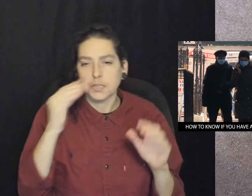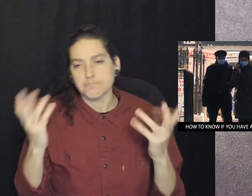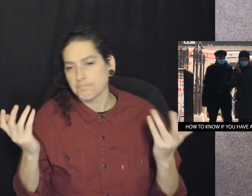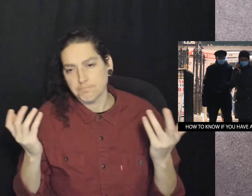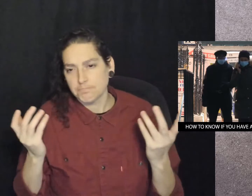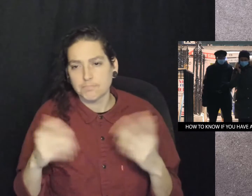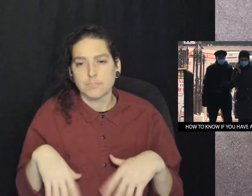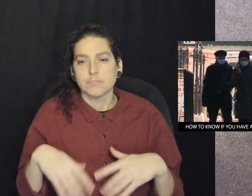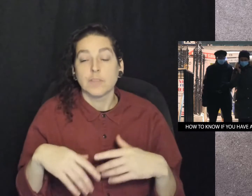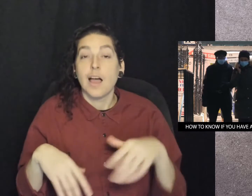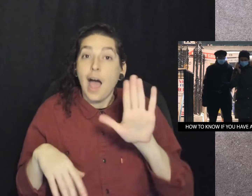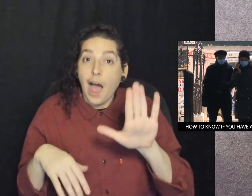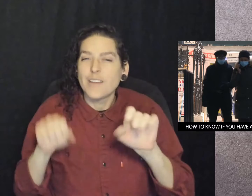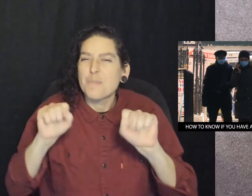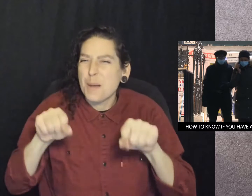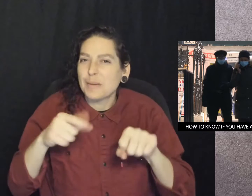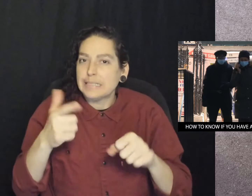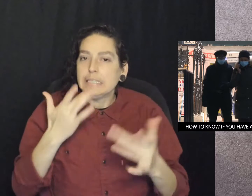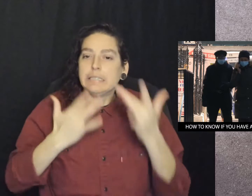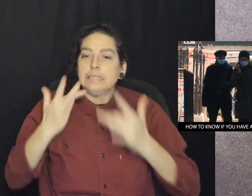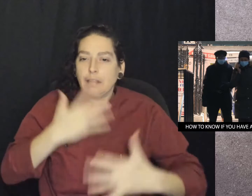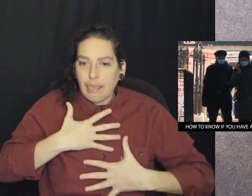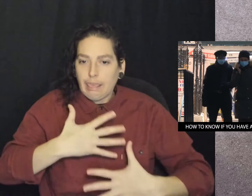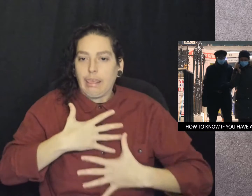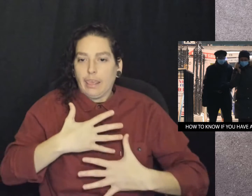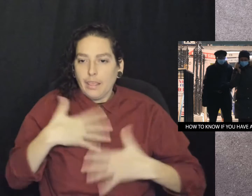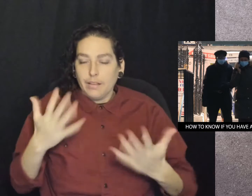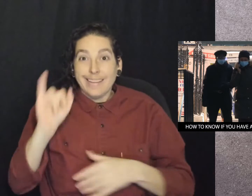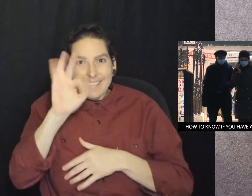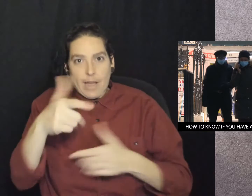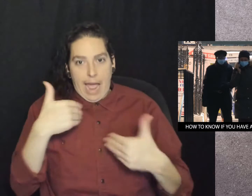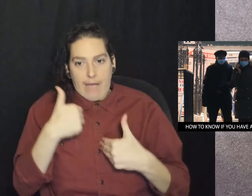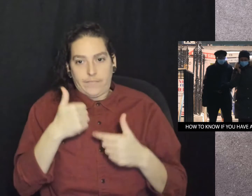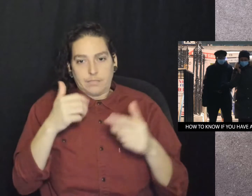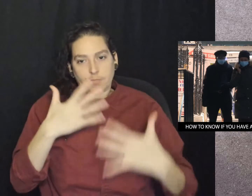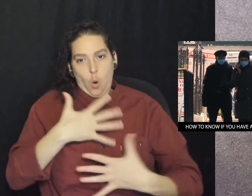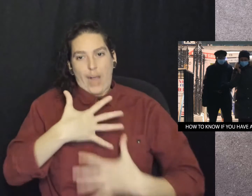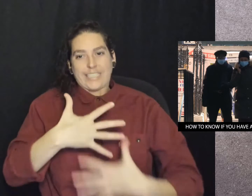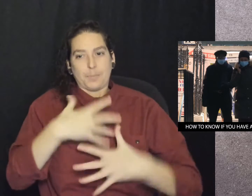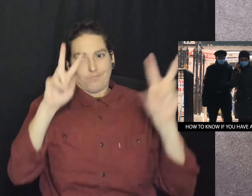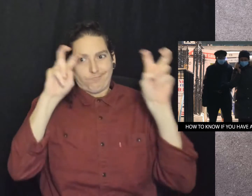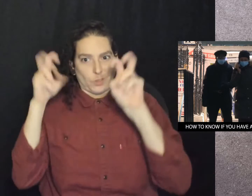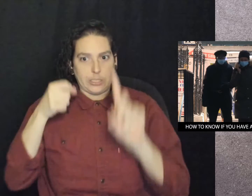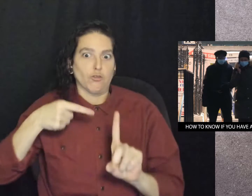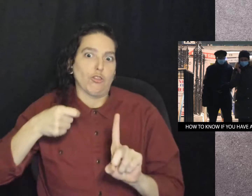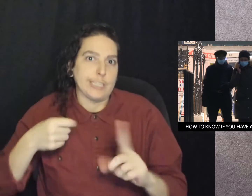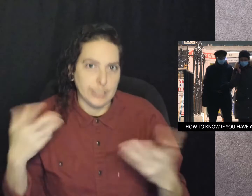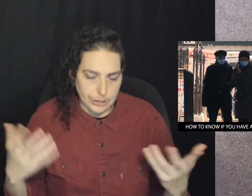bodyaches or loss of taste or smell however there can be a shortness of breath if a respiratory